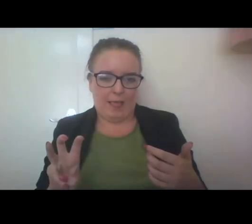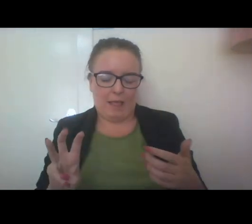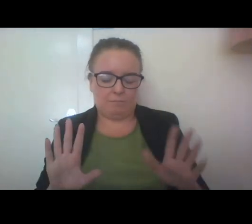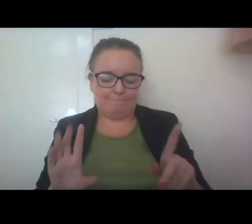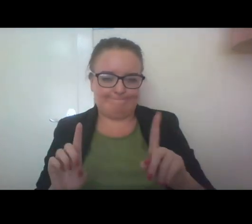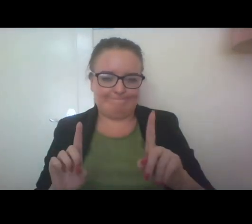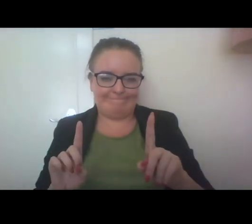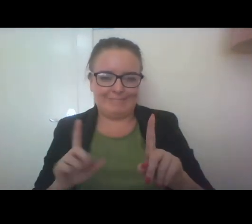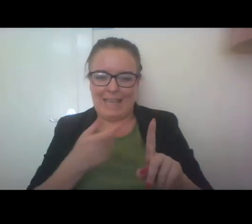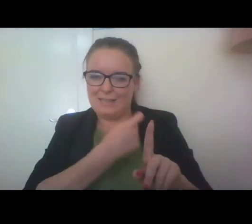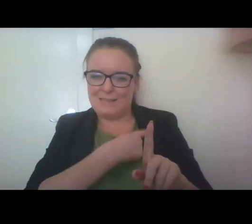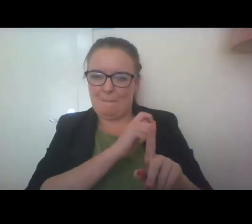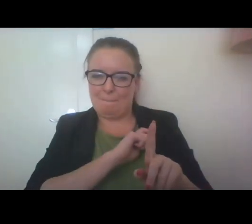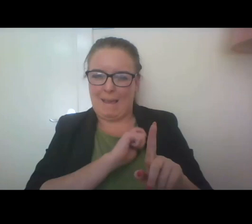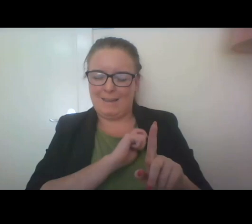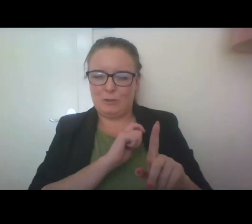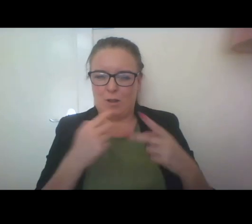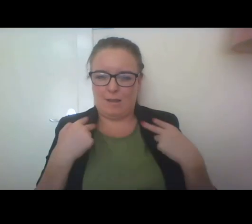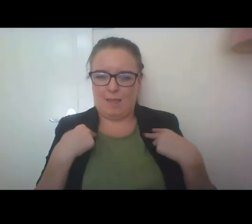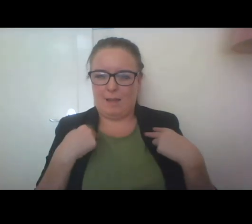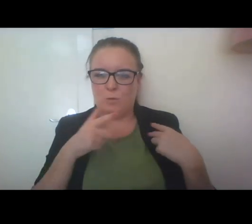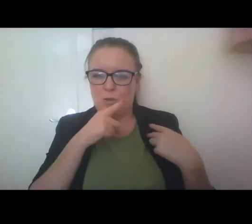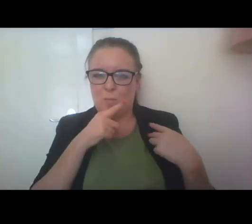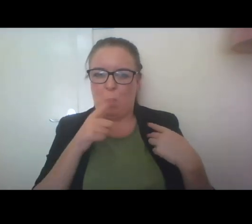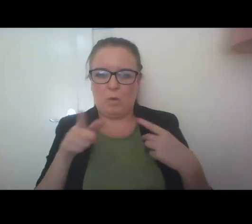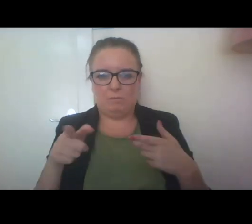It was a company that originally worked a lot with large organisations,